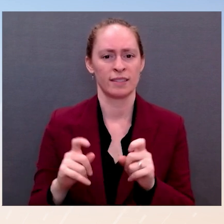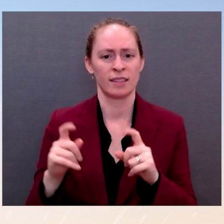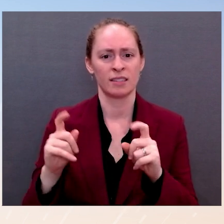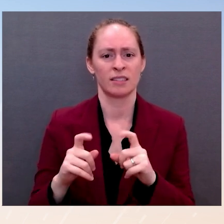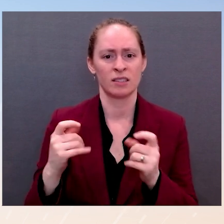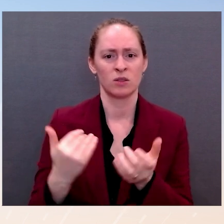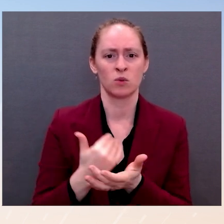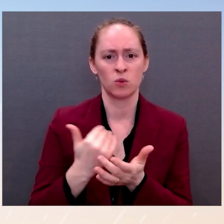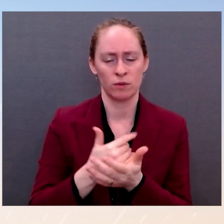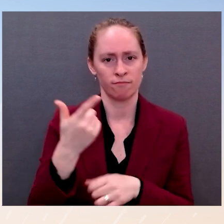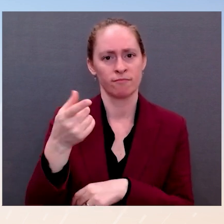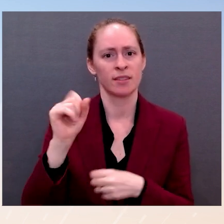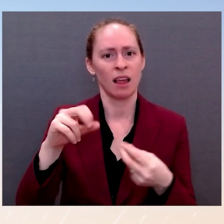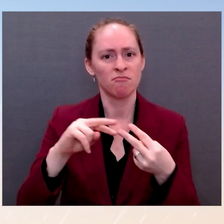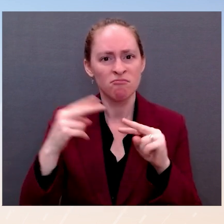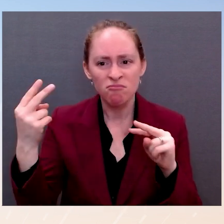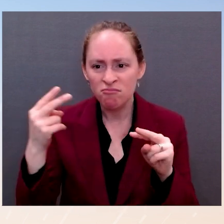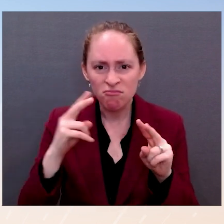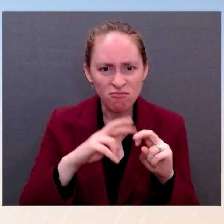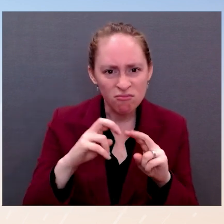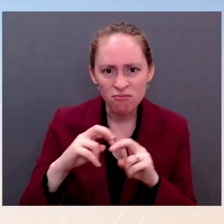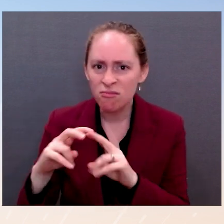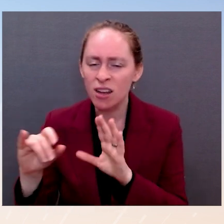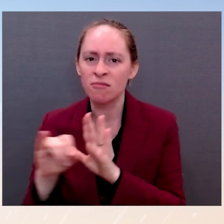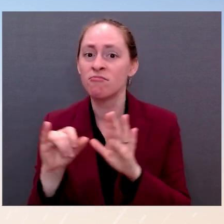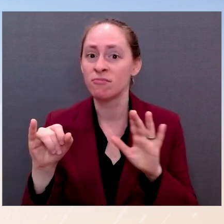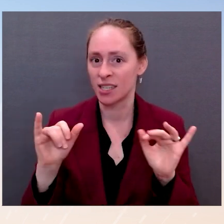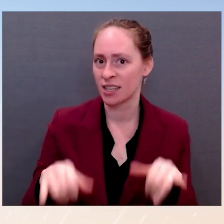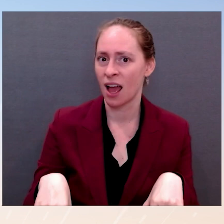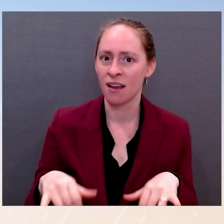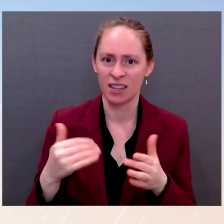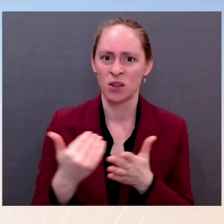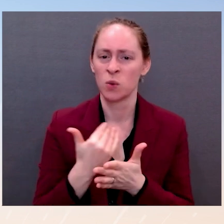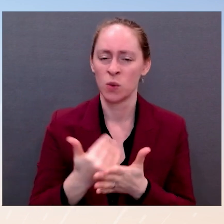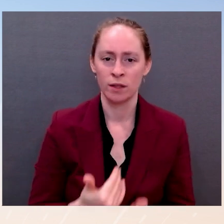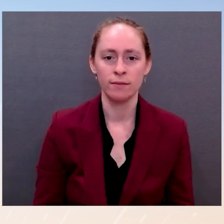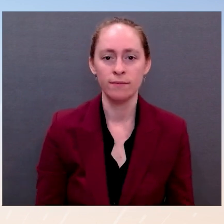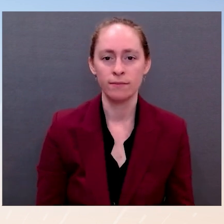and genomic testing that has become available. One of the things, as I mentioned,